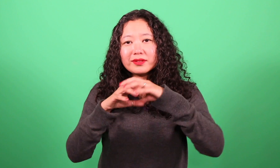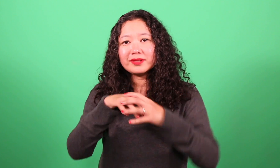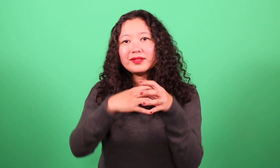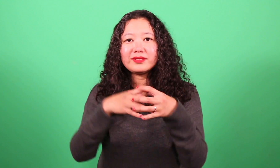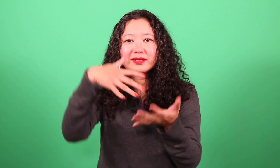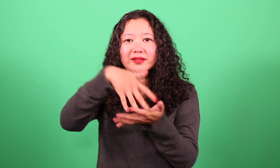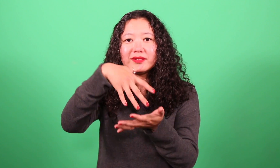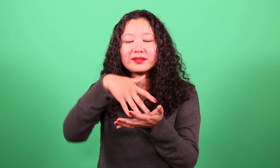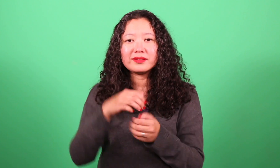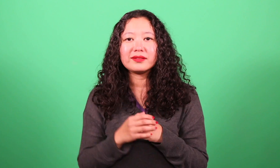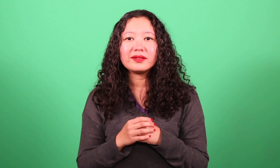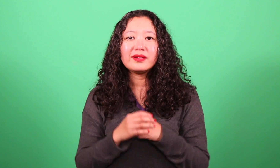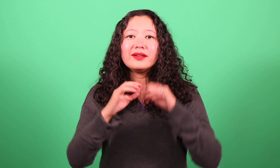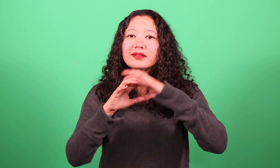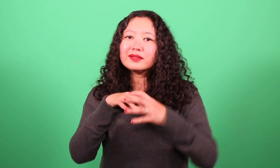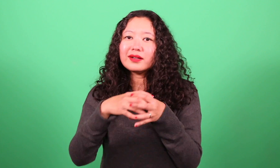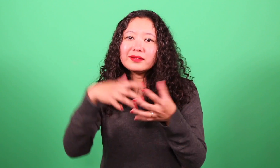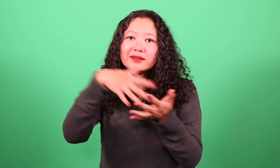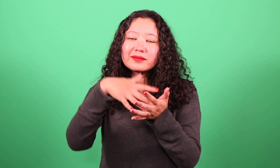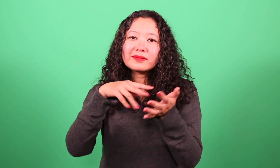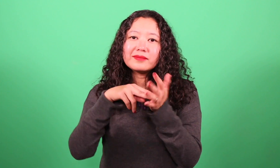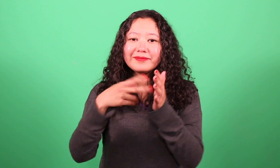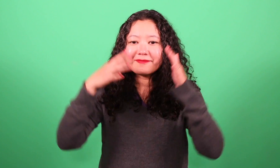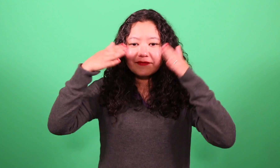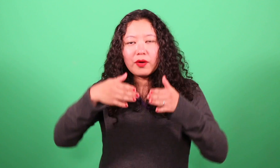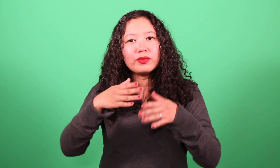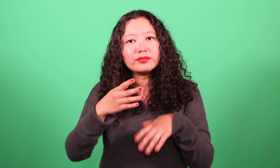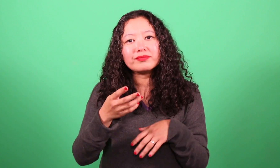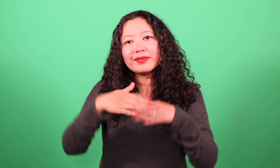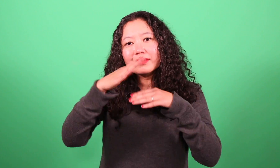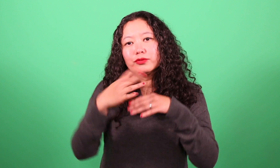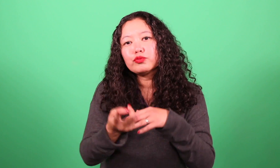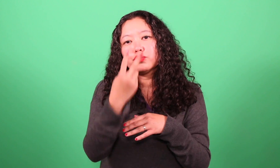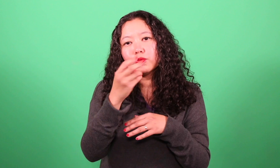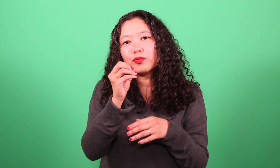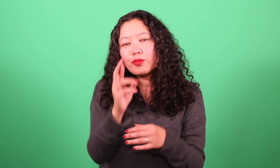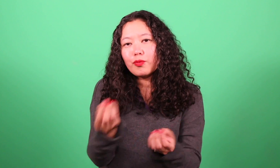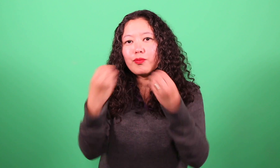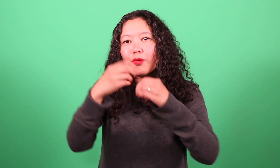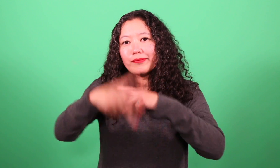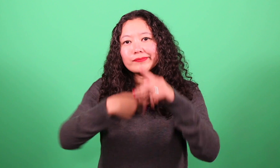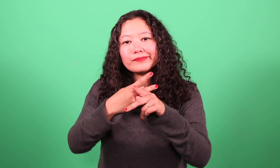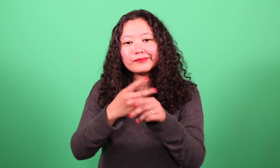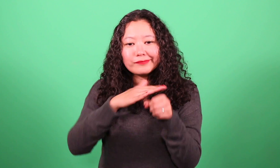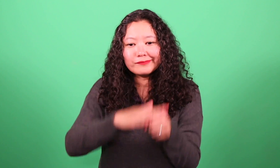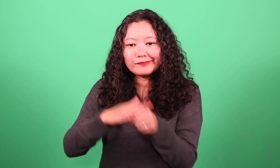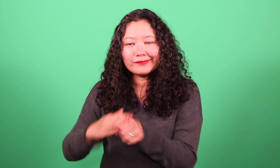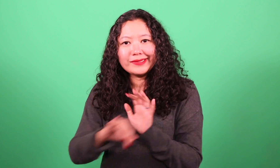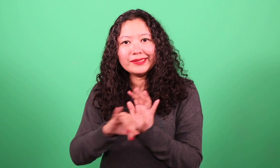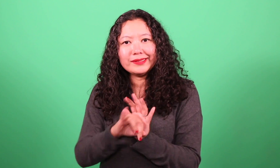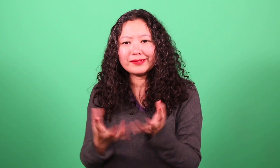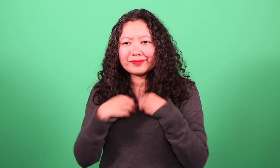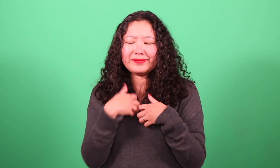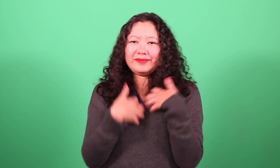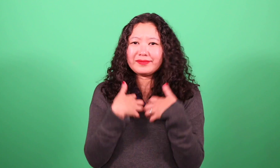focusing on two types or more of oppressions experienced or conflicted each other.